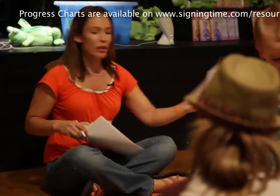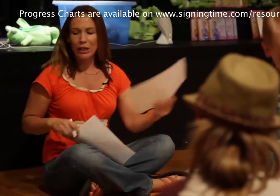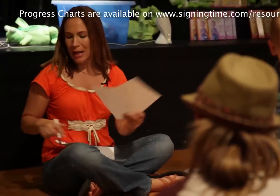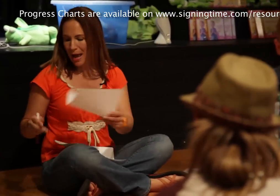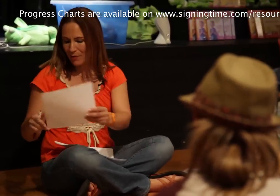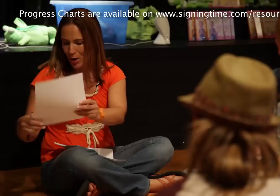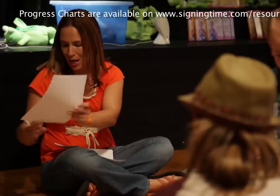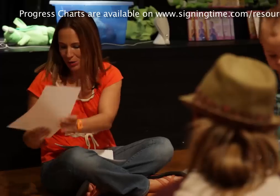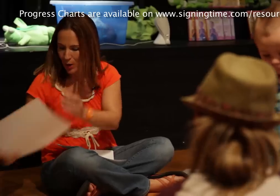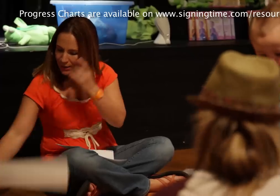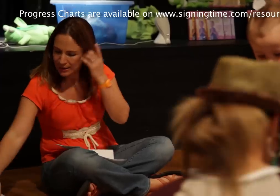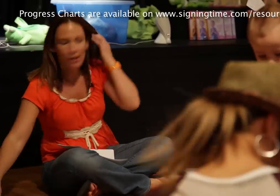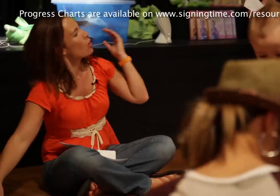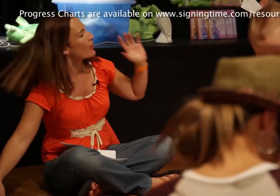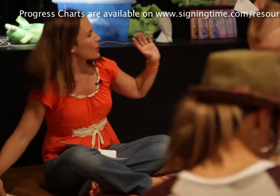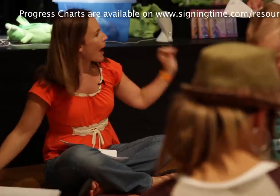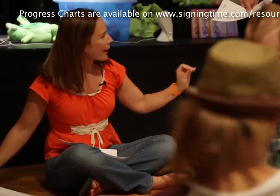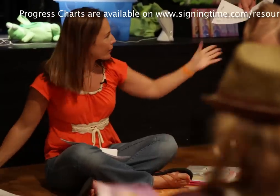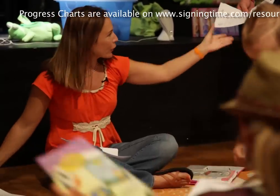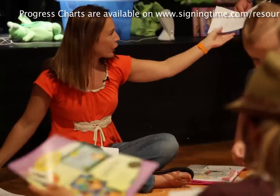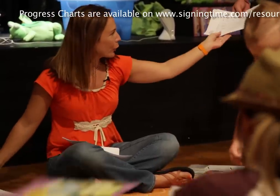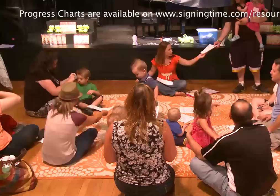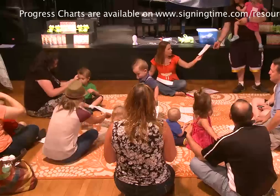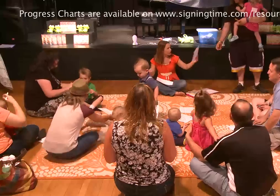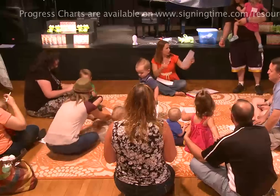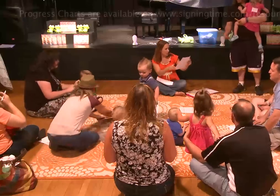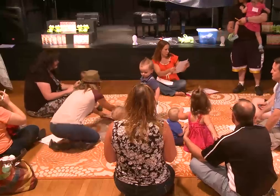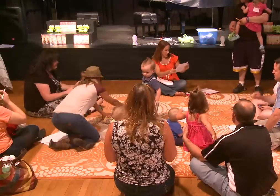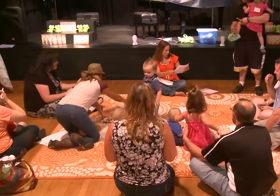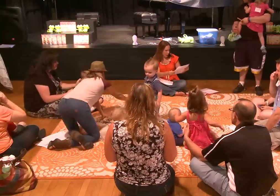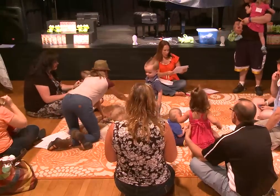Then you're going to have one as well to take home. I've got a packet for you. Thank you.